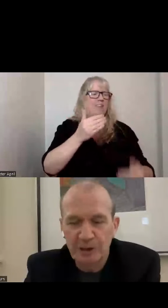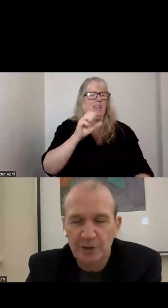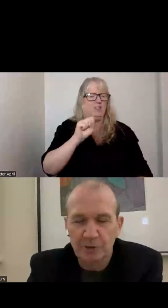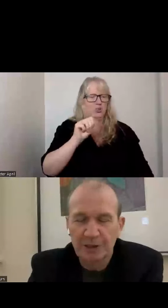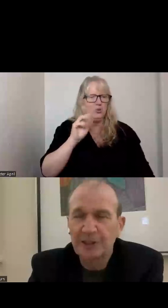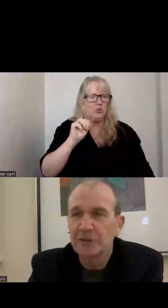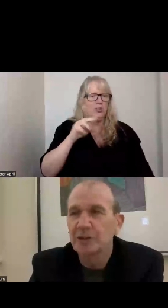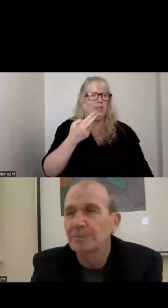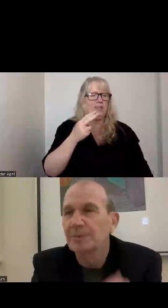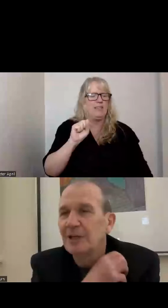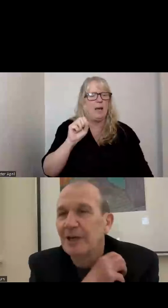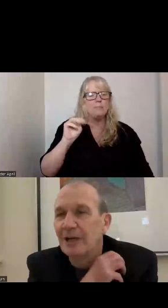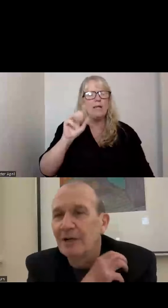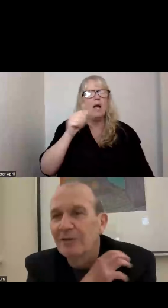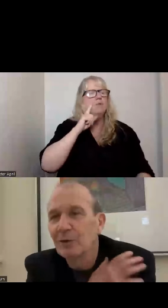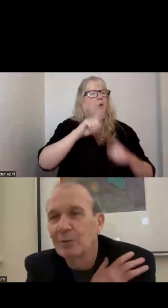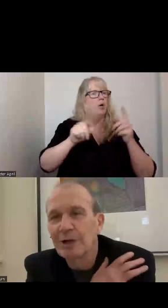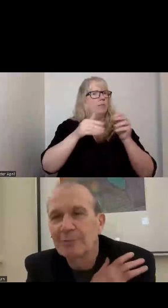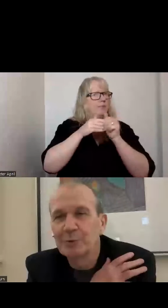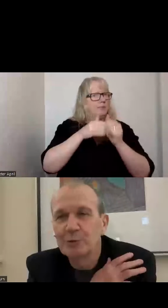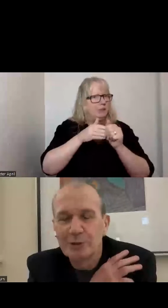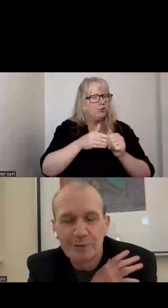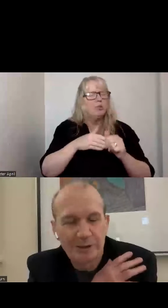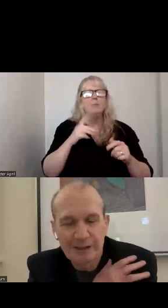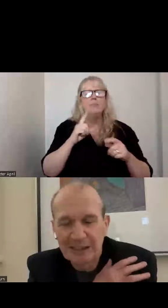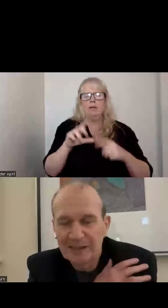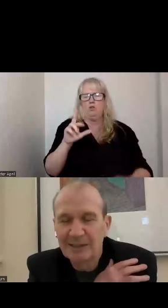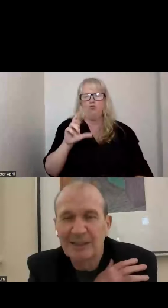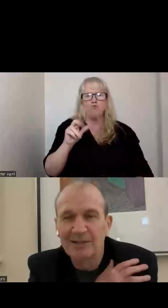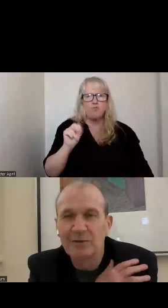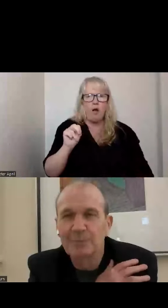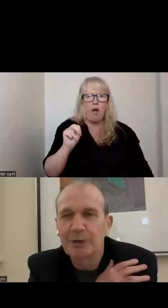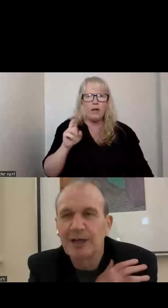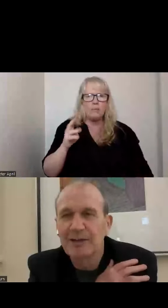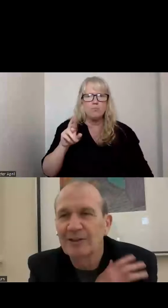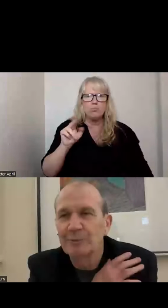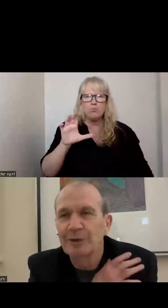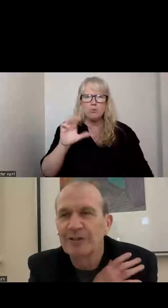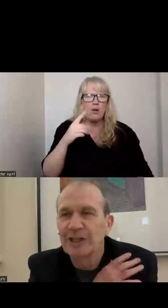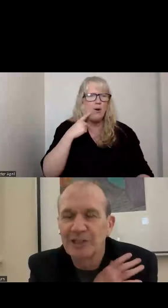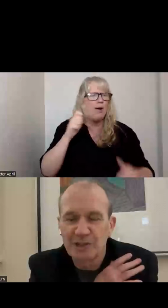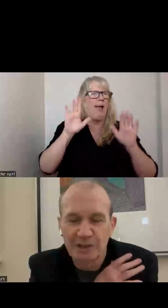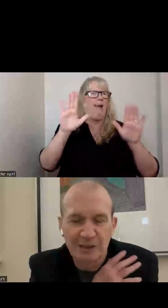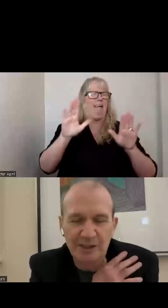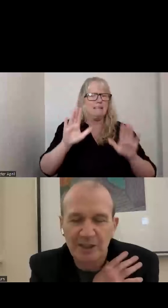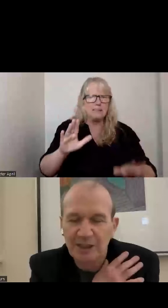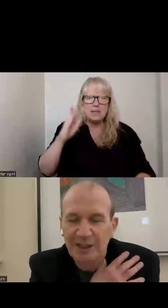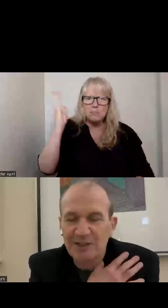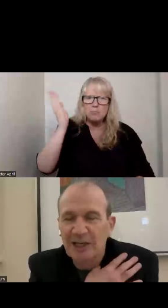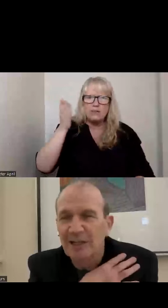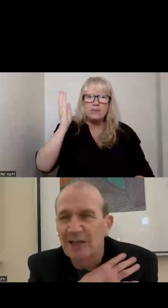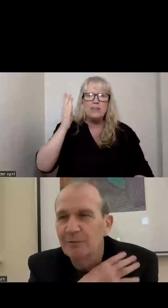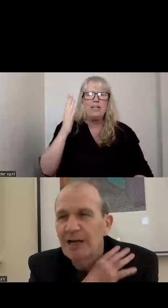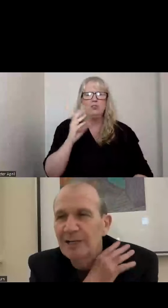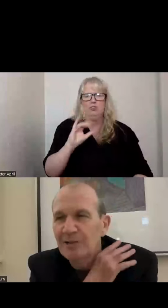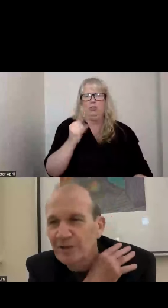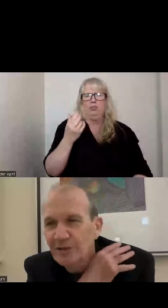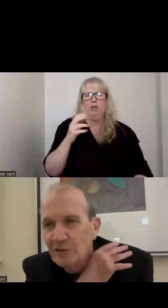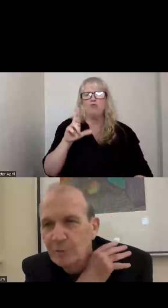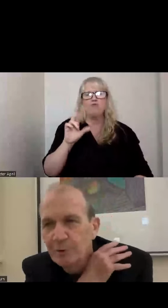CONTINUED LEADERSHIP, SAMHSA. THANK YOU RON BRUNO. RON IS SUPER